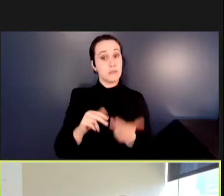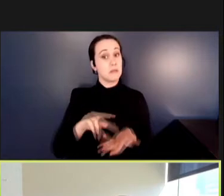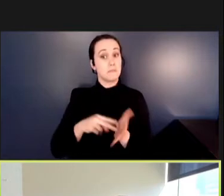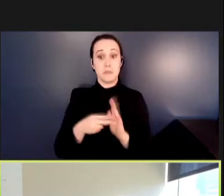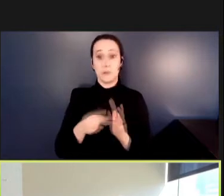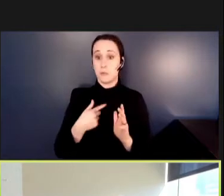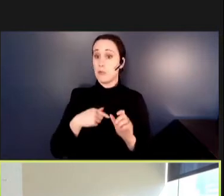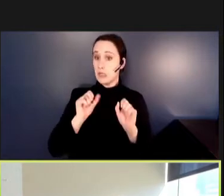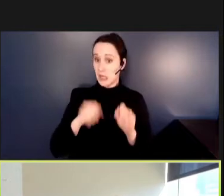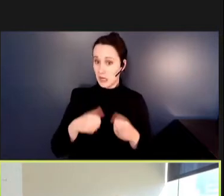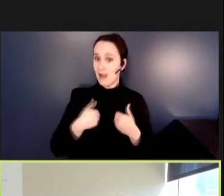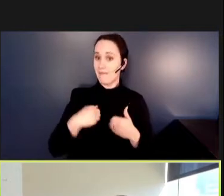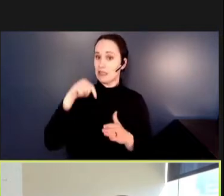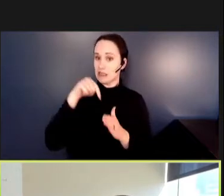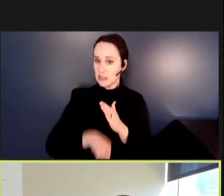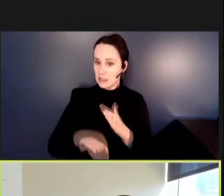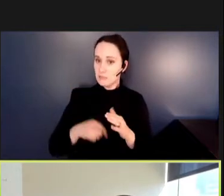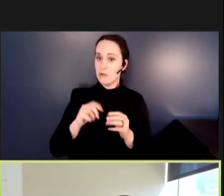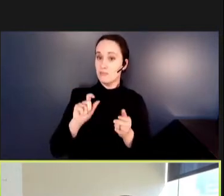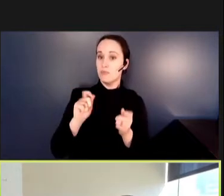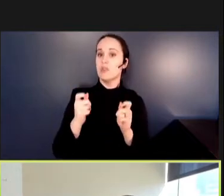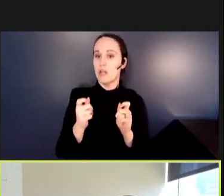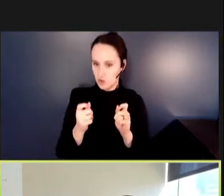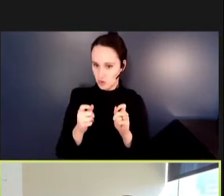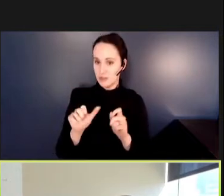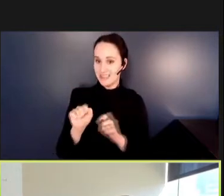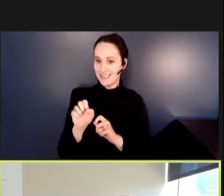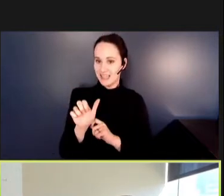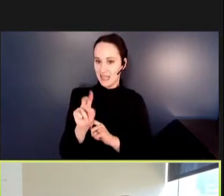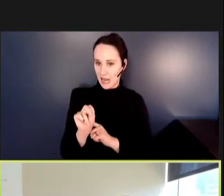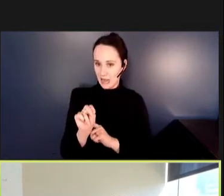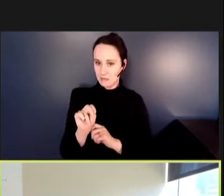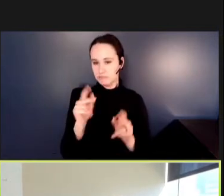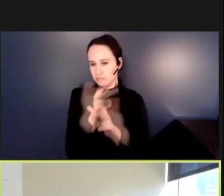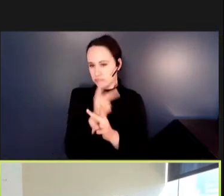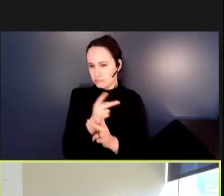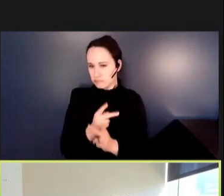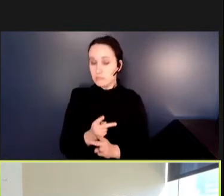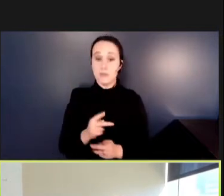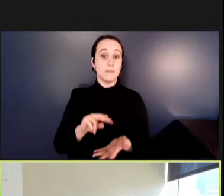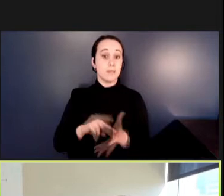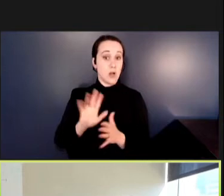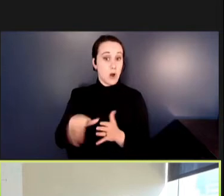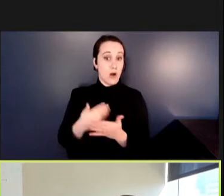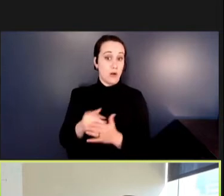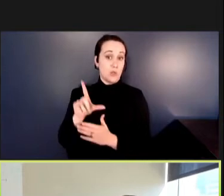scanning in mammalian cell lines. And that's where we can put all 20 amino acids at each position of